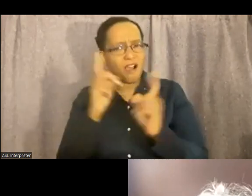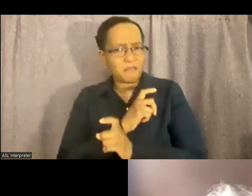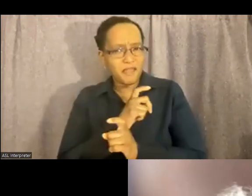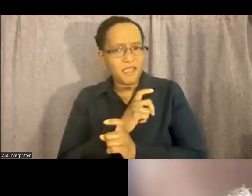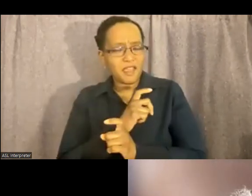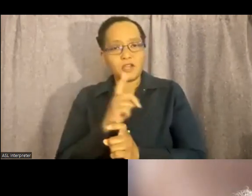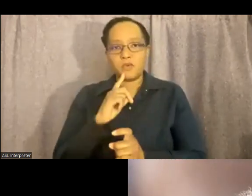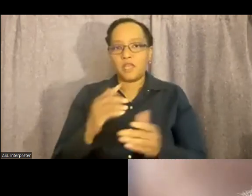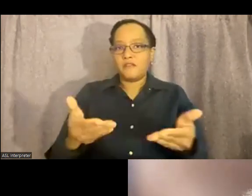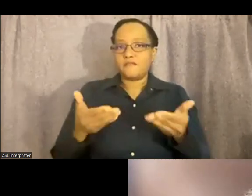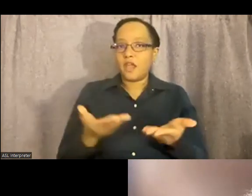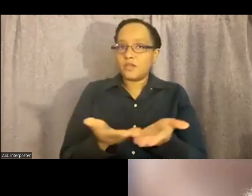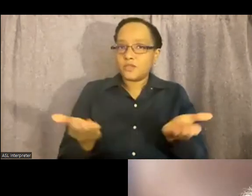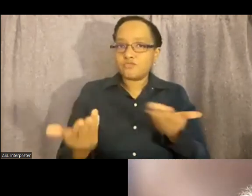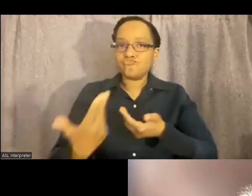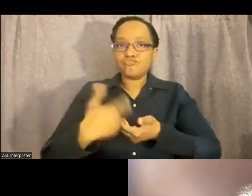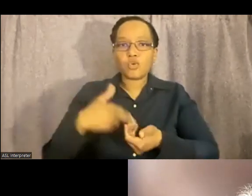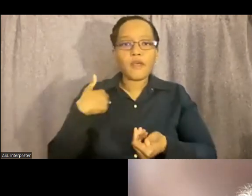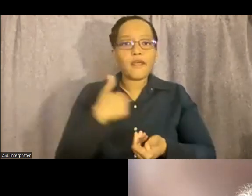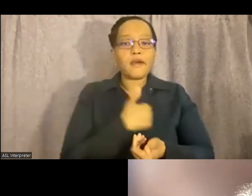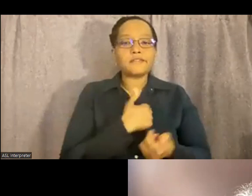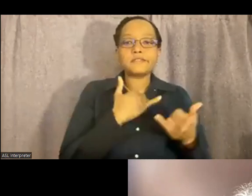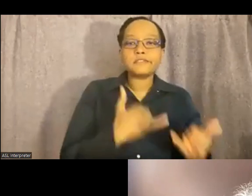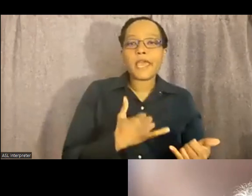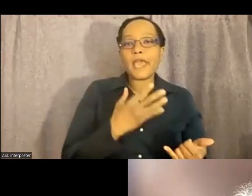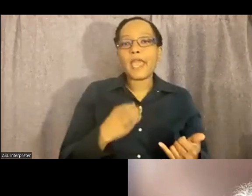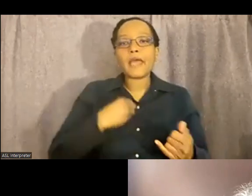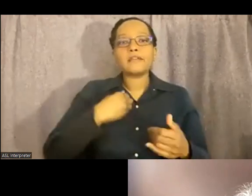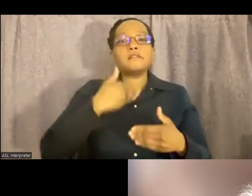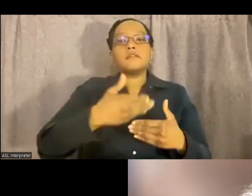the selling today but in the coming months and years for collaboration and innovation